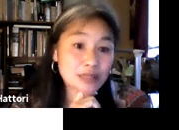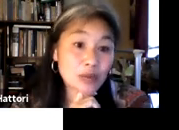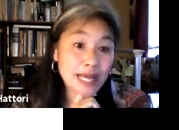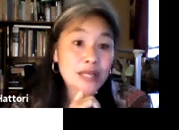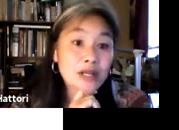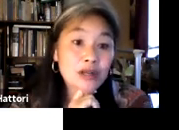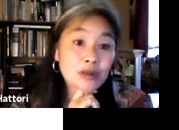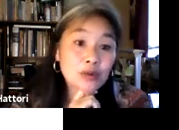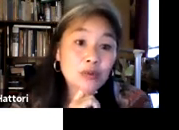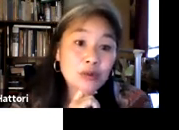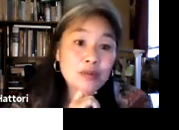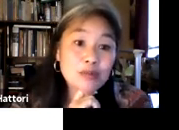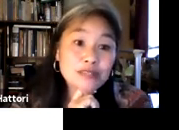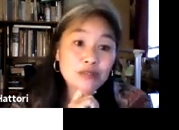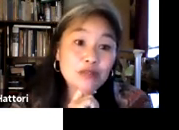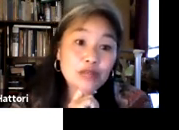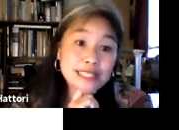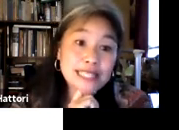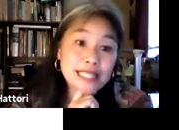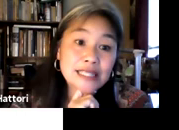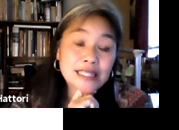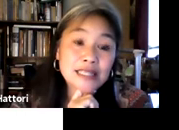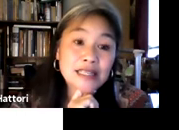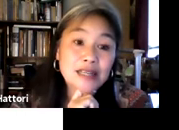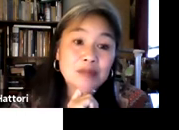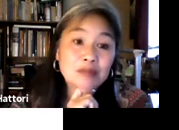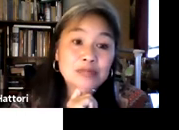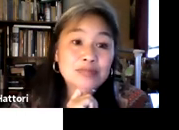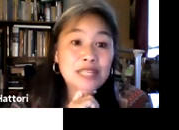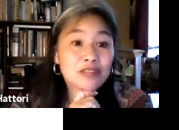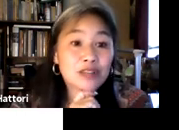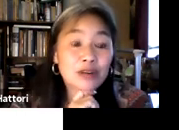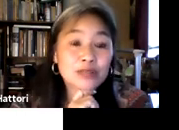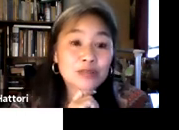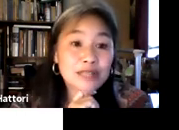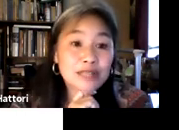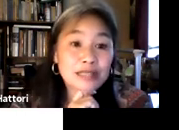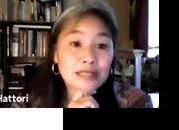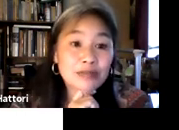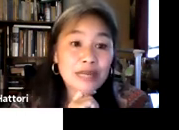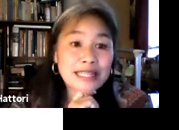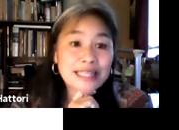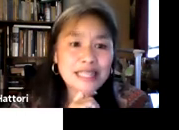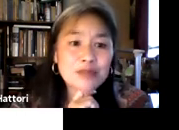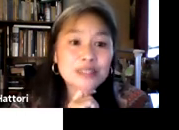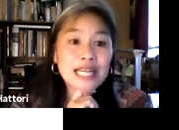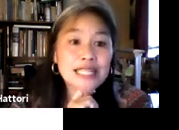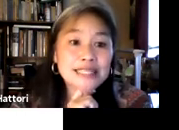believe, from a Quaker society, and they had lemonade and cookies. And they were so welcoming and nice to the